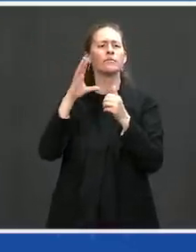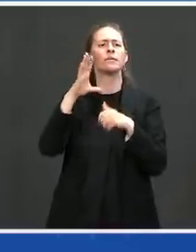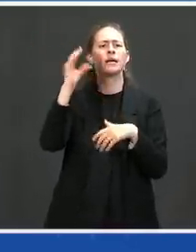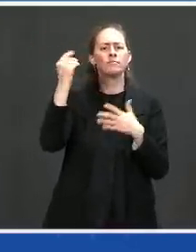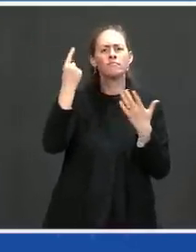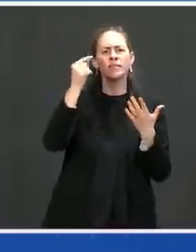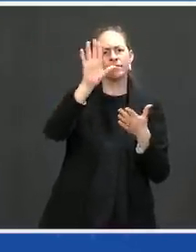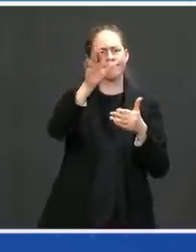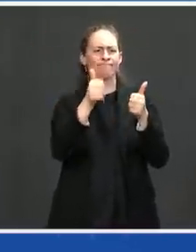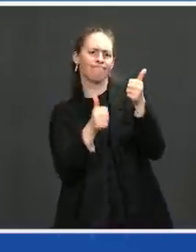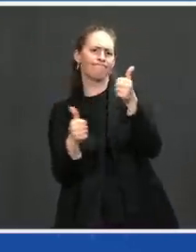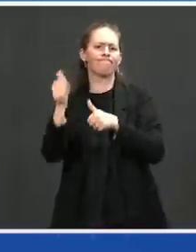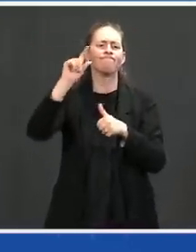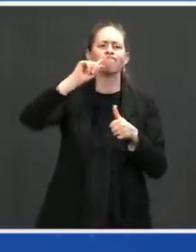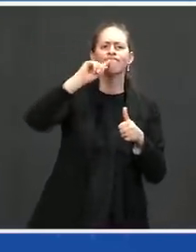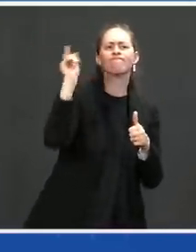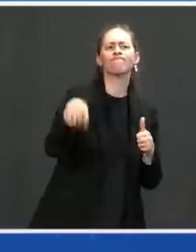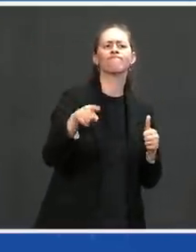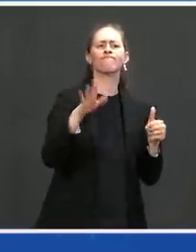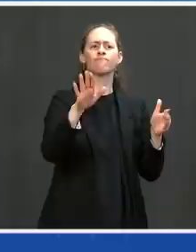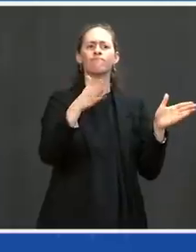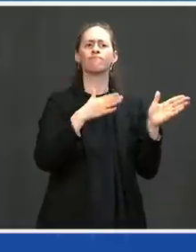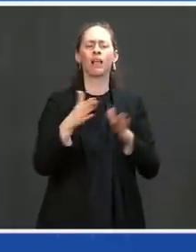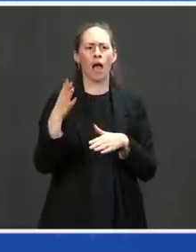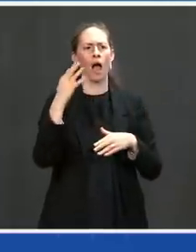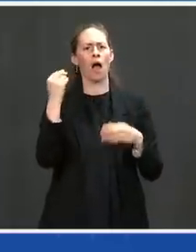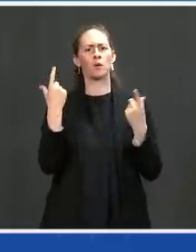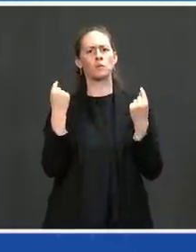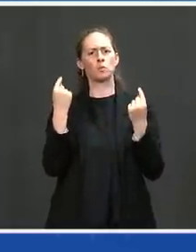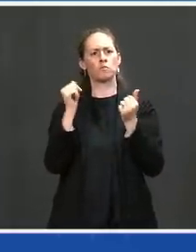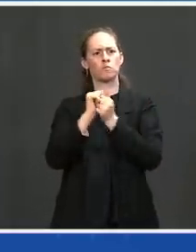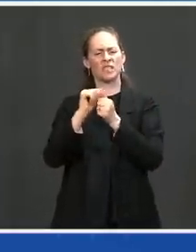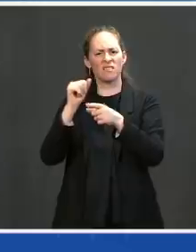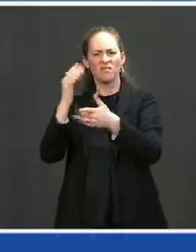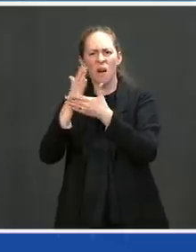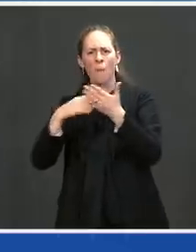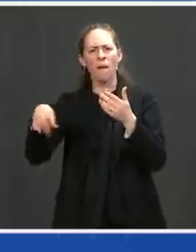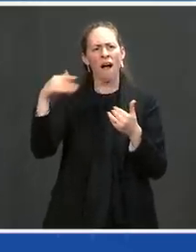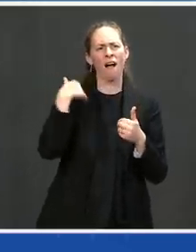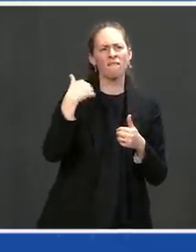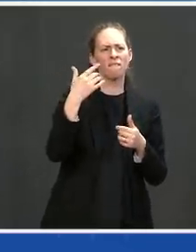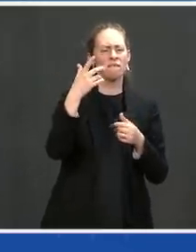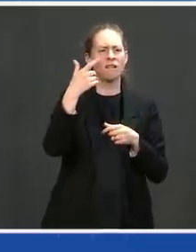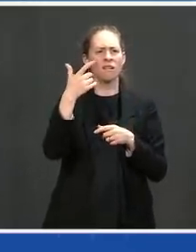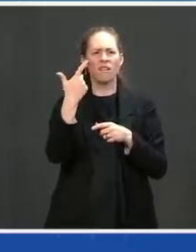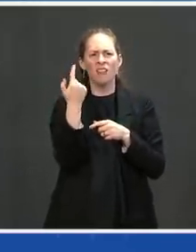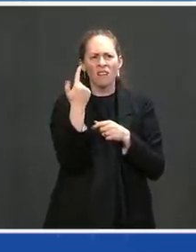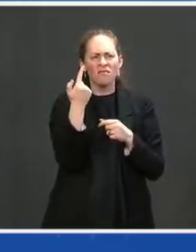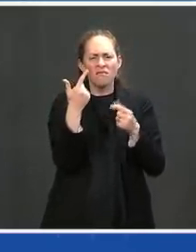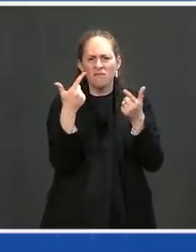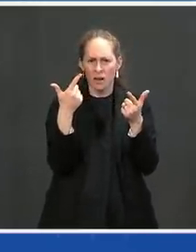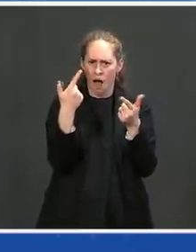or giving money to cities and states to battle gun control. The President: All the above. It's a matter of timing.